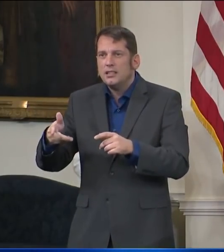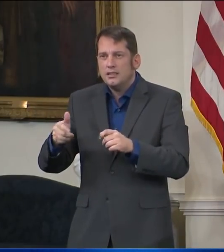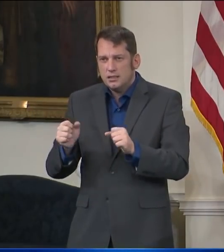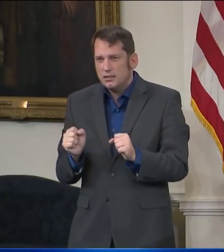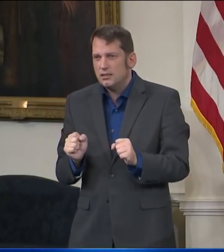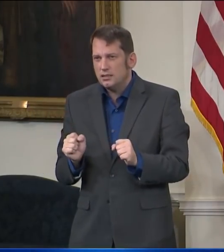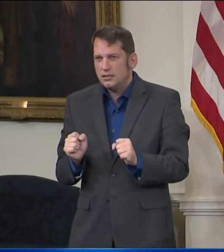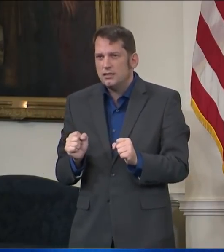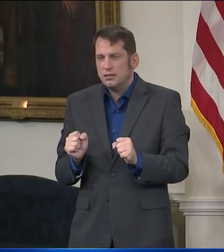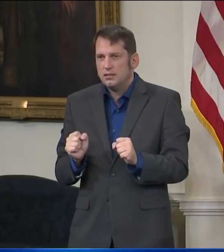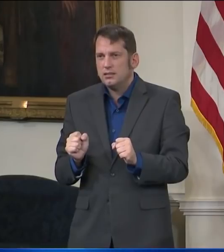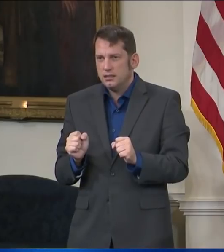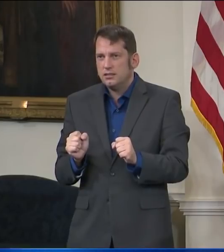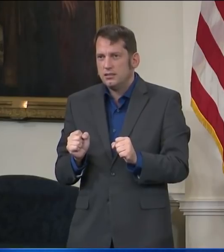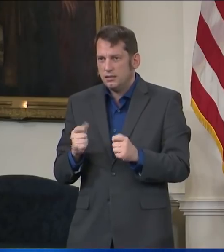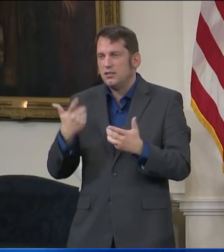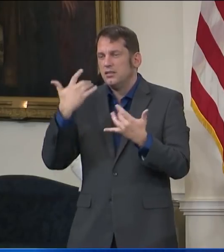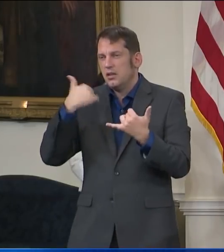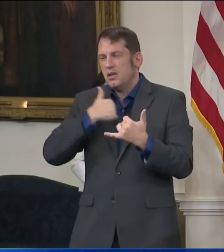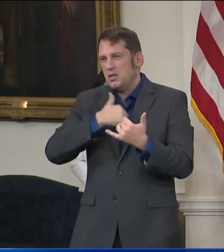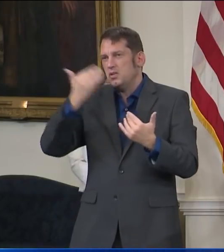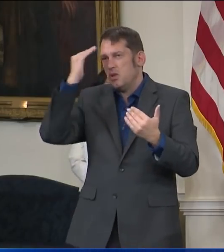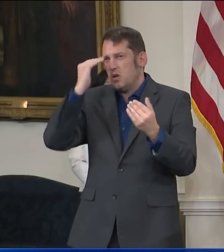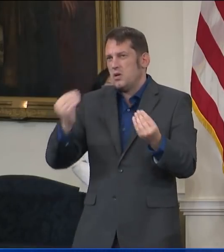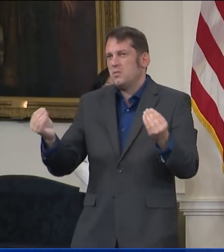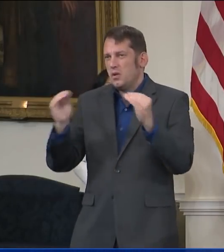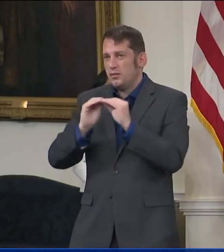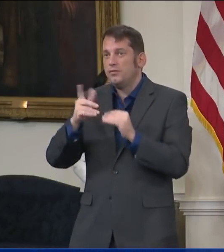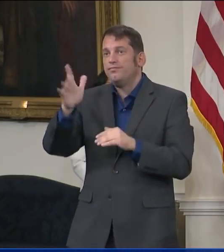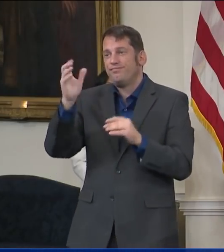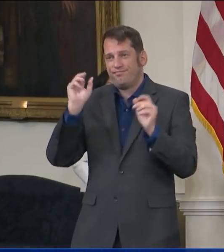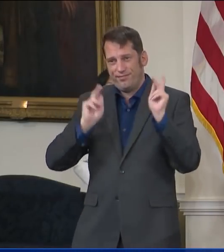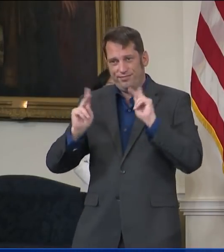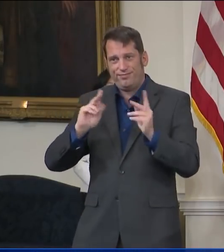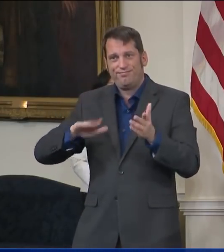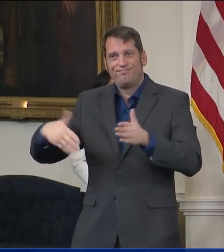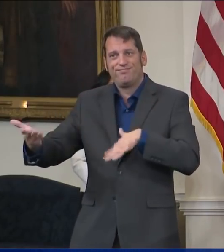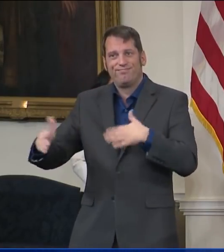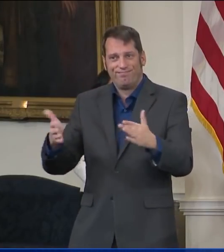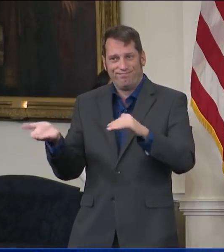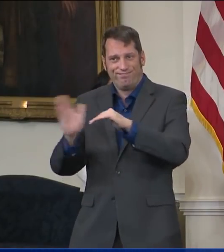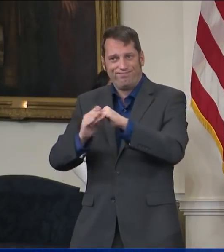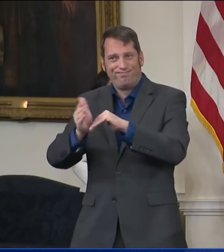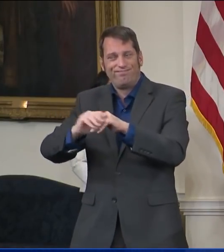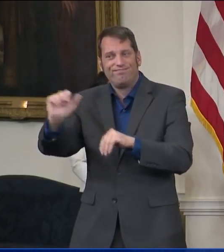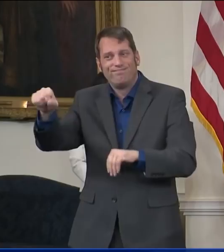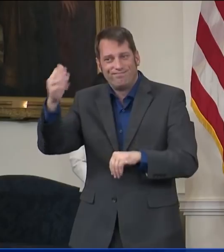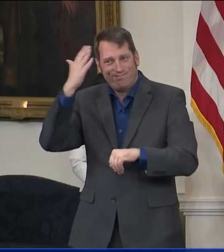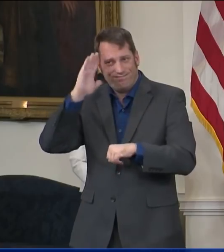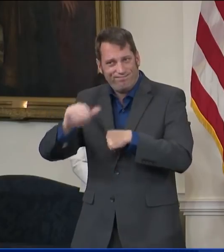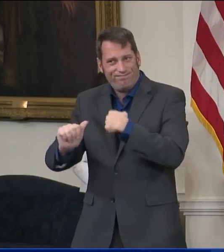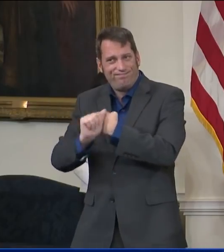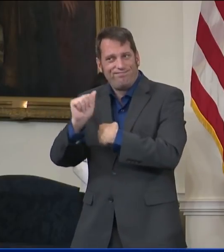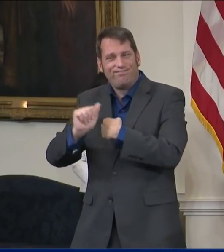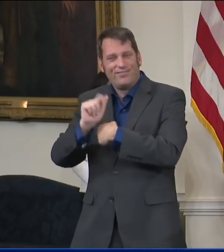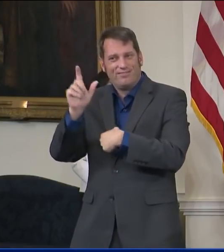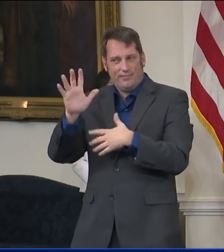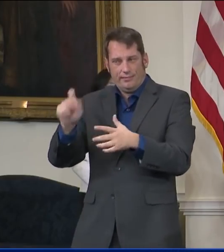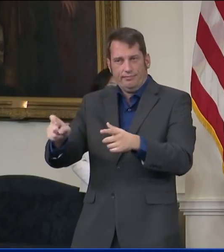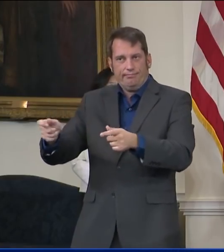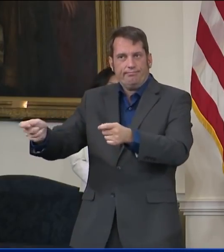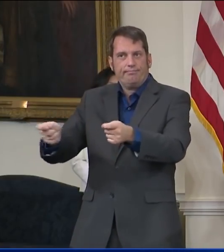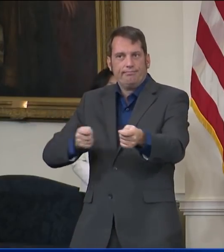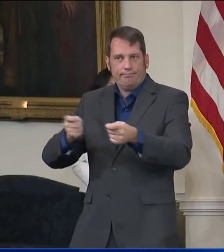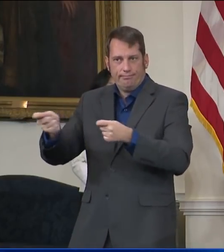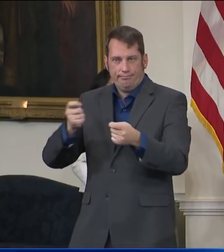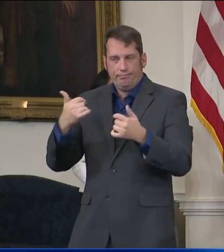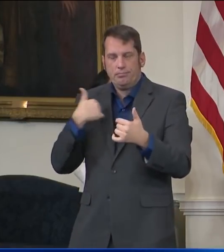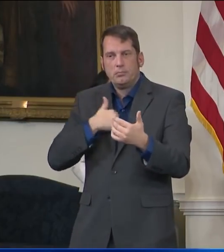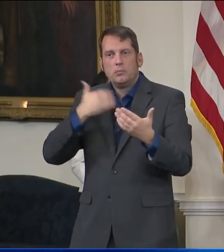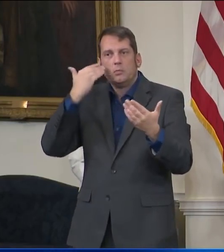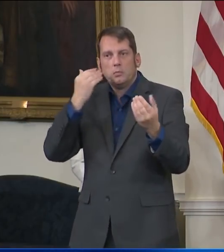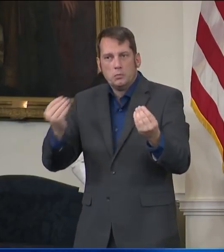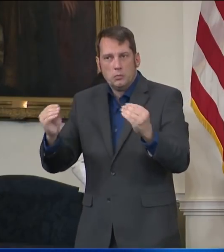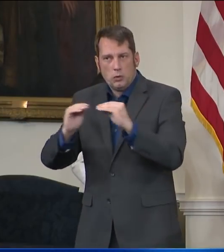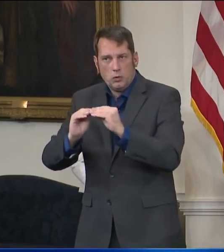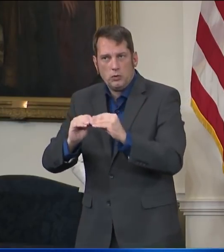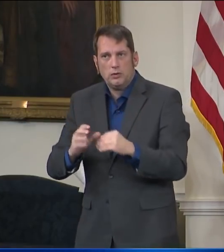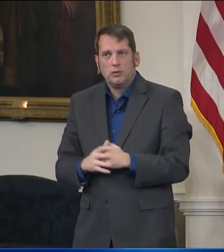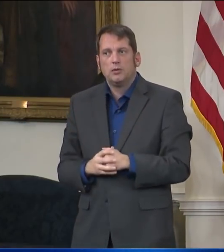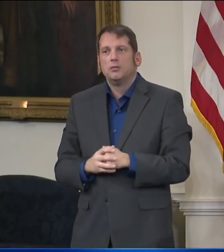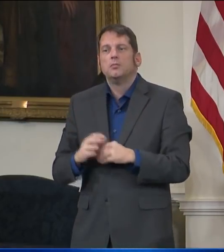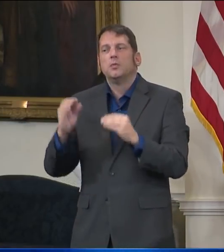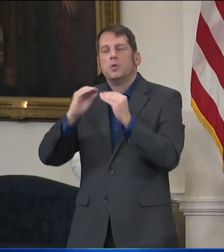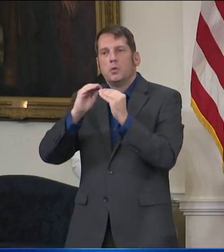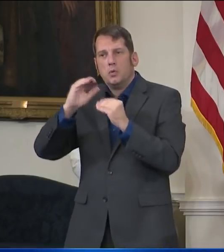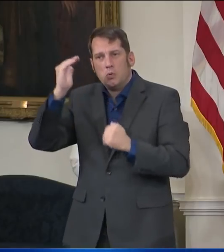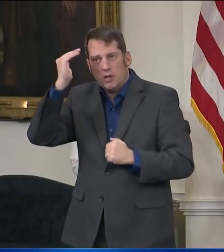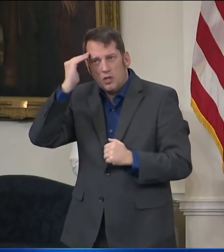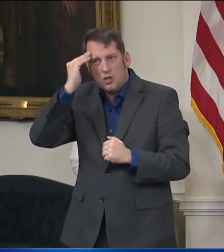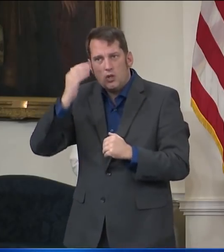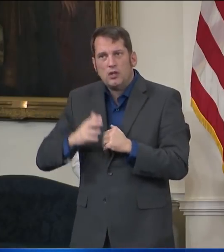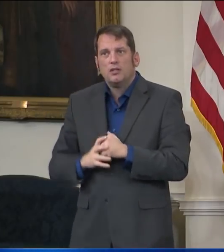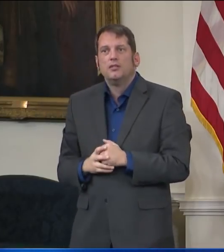SO WHILE THE NUMBERS OF CASES IS ALARMING YOU KNOW, WE’RE JUST WE’RE IN A YOU KNOW, THE BATTLES NOT GETTING ANY EASIER, BUT WE HAVE MORE WEAPONS AND WE HAVE MORE SOLDIERS ON THE FIELD AND